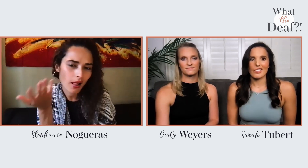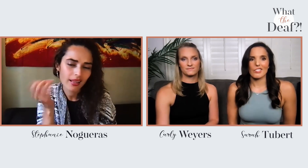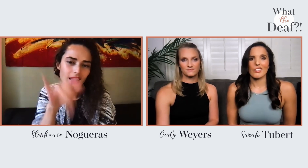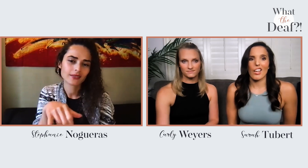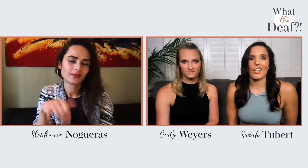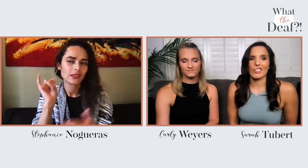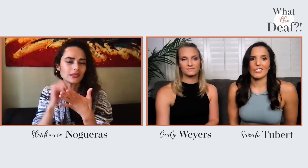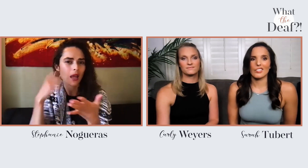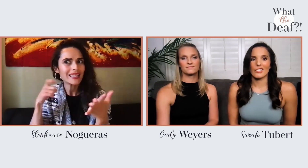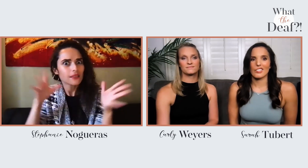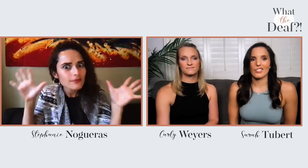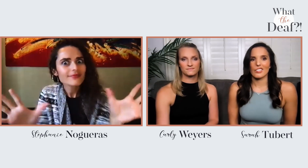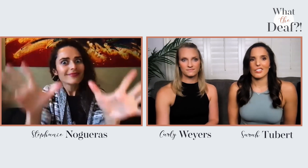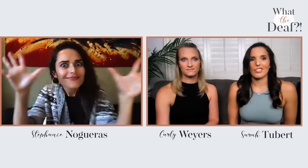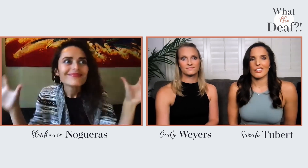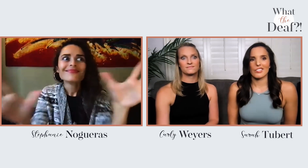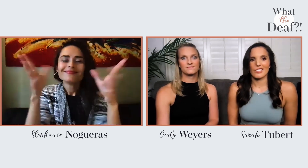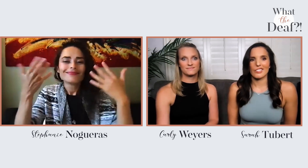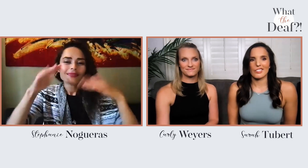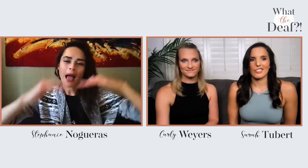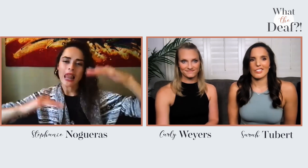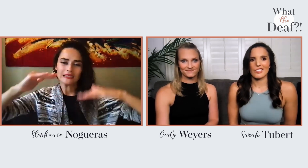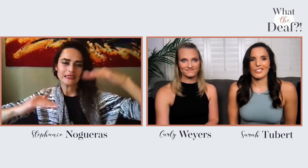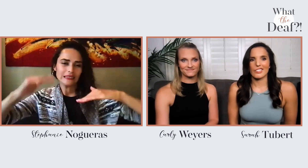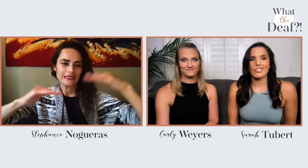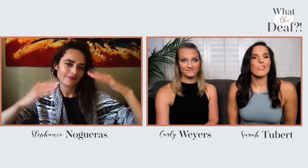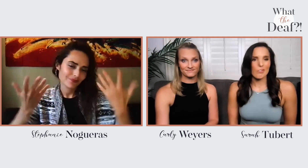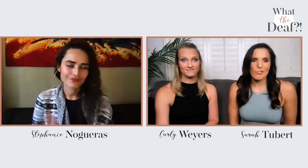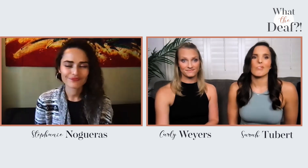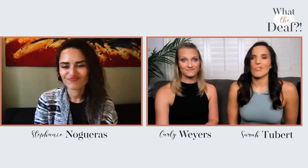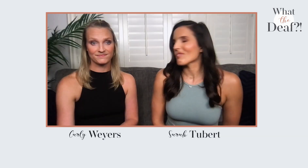and it's beautiful, and I want to push towards more of a balance of representation.